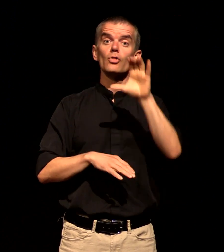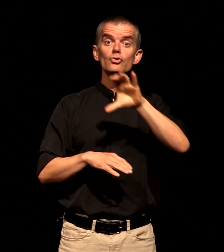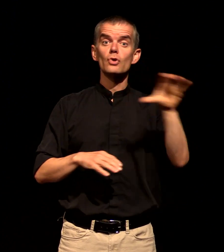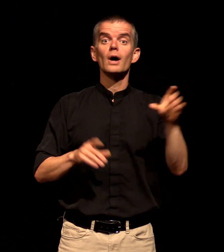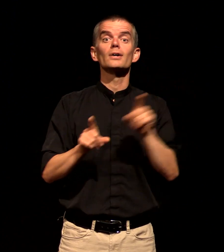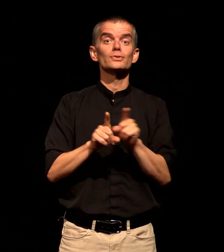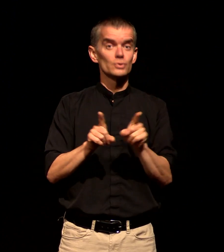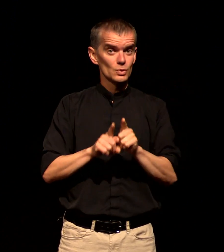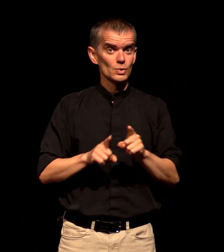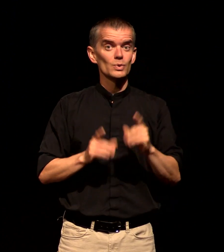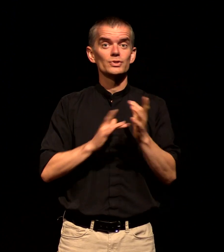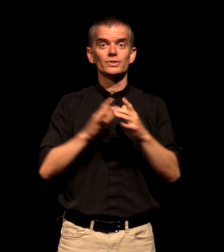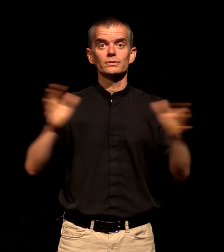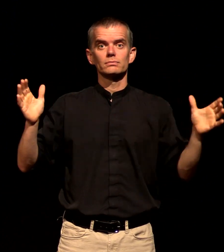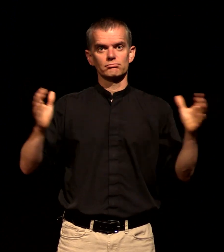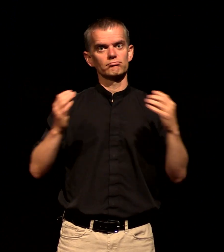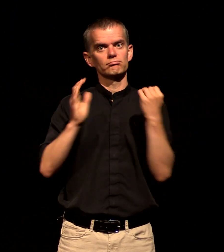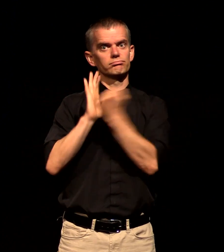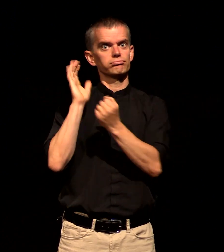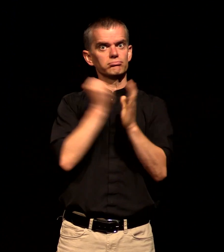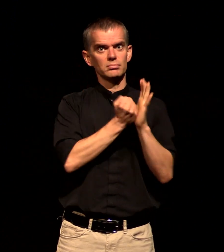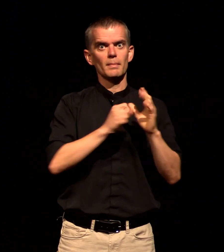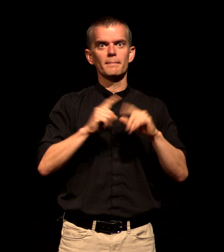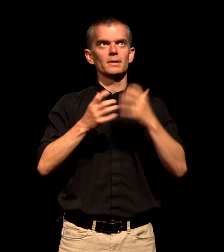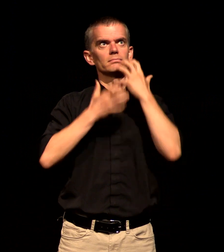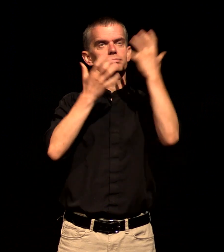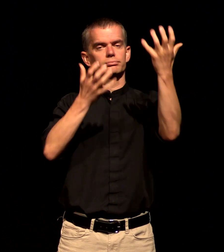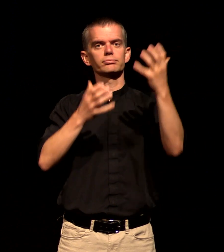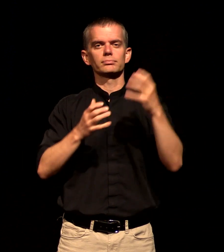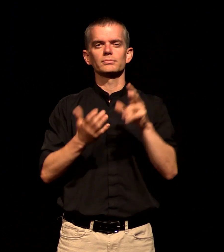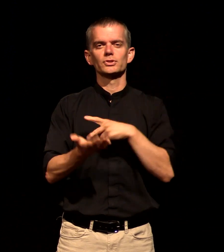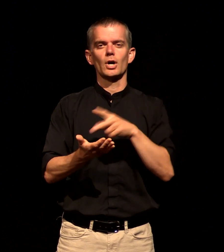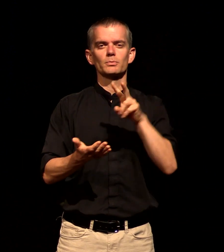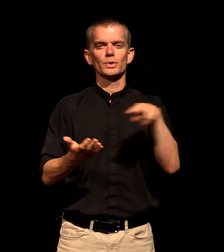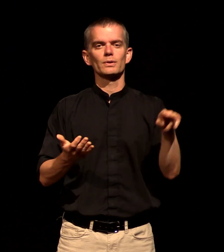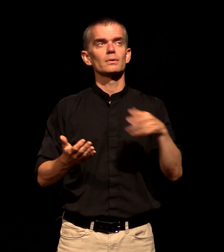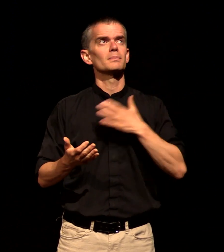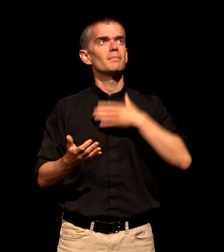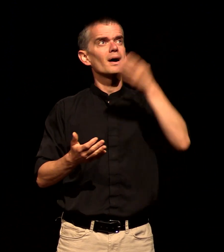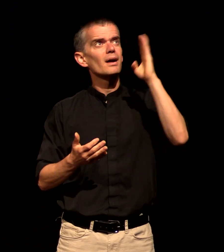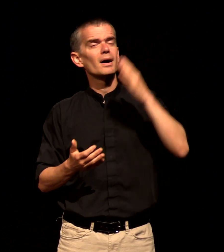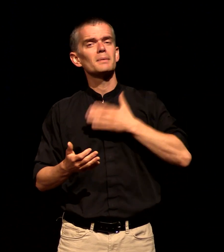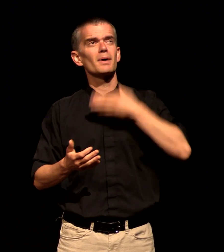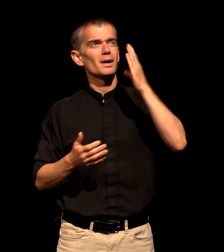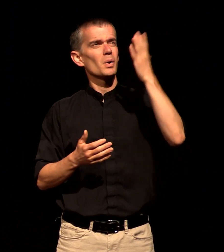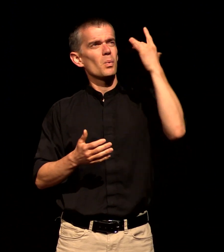Psalm of lament, Psalm 22, My God, My God, why have you